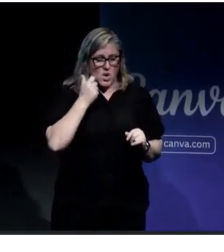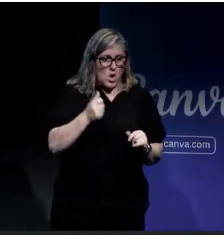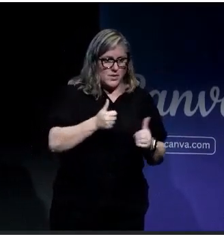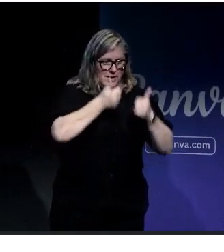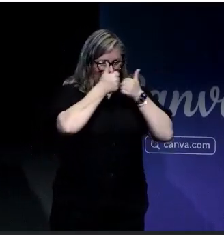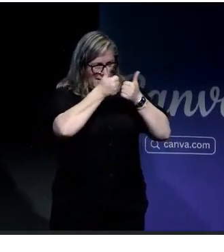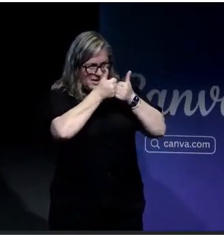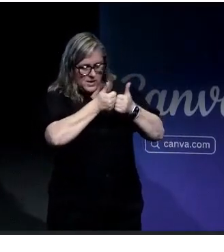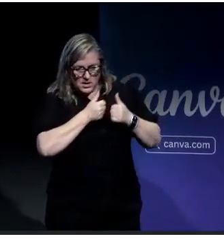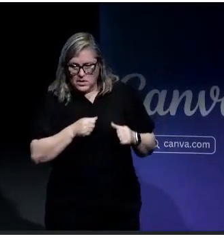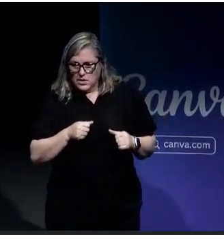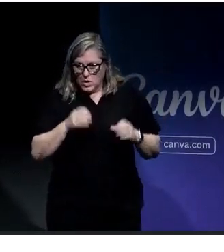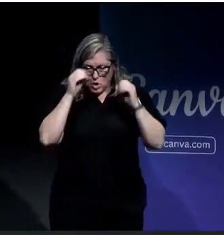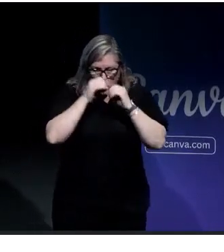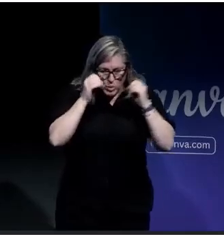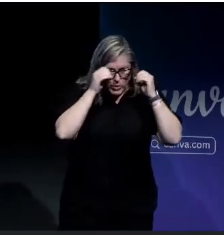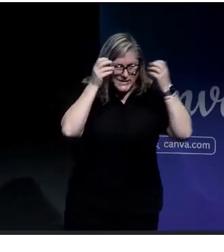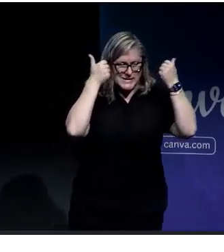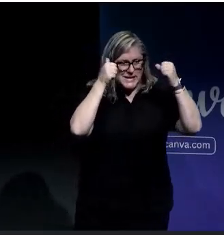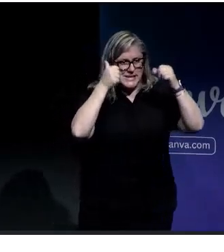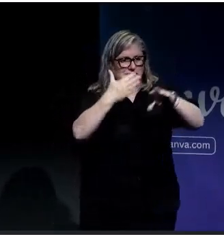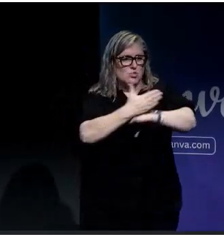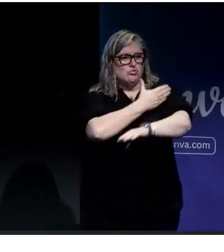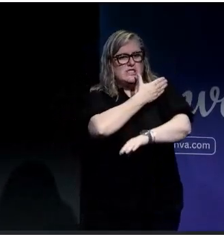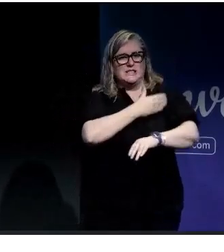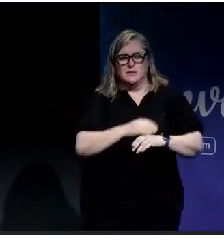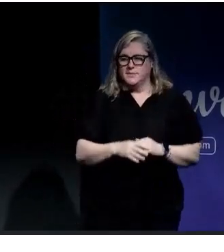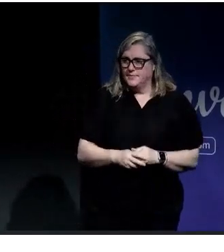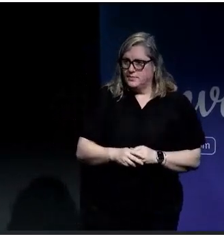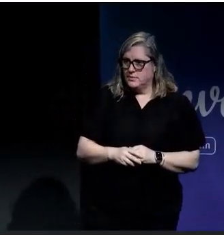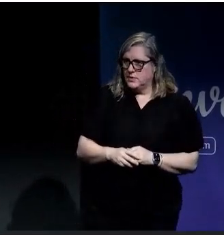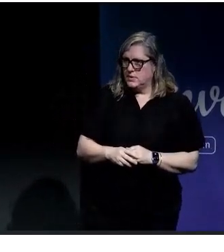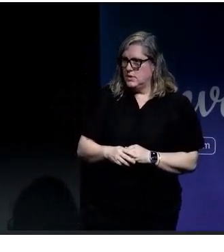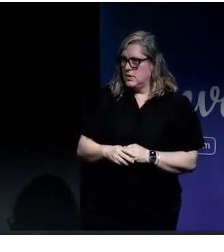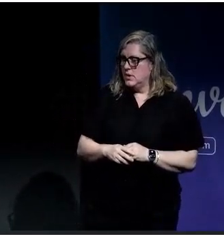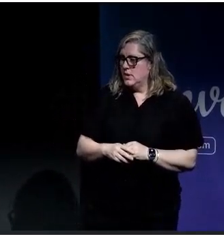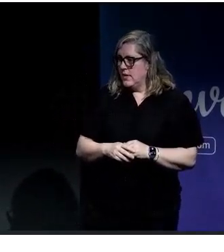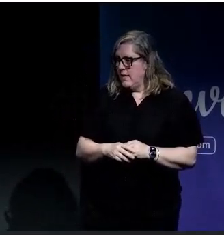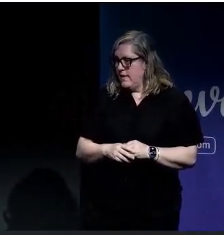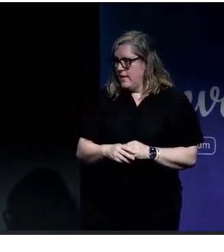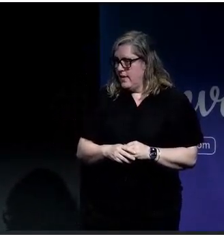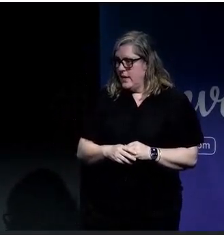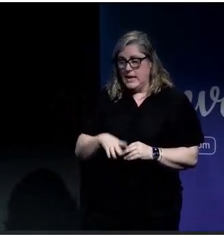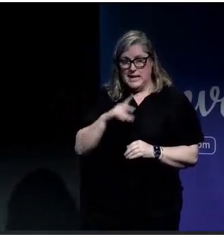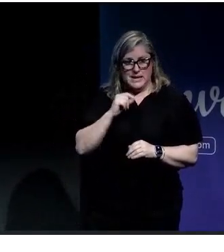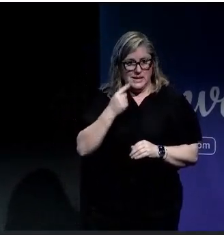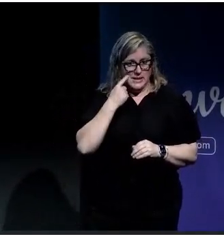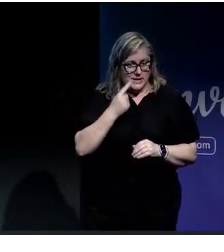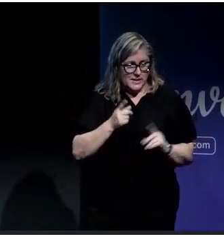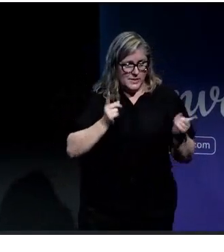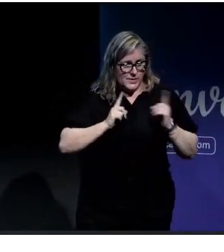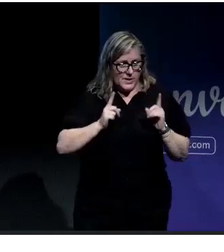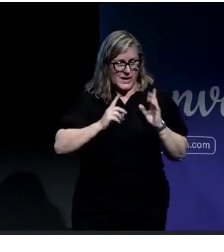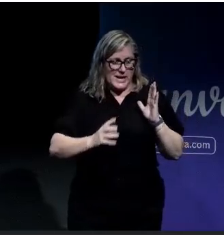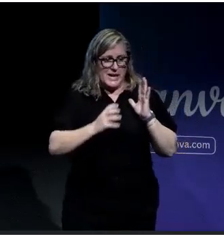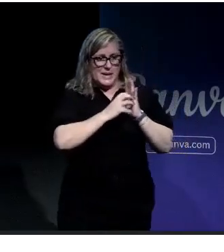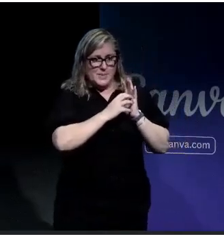Google, uh, success green for this one. Uh, so we've got here, the image doesn't have an alt attribute.